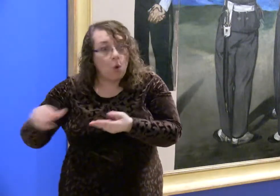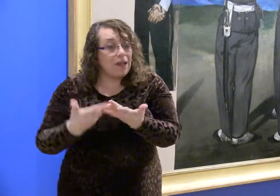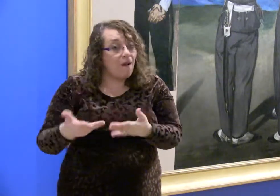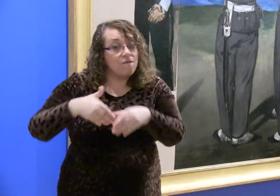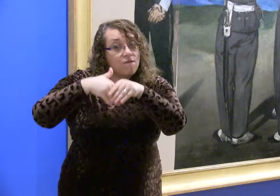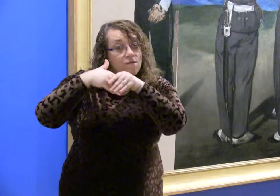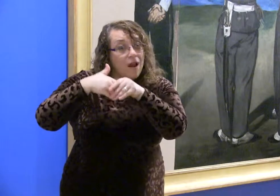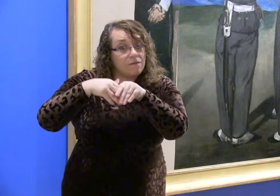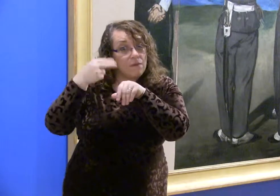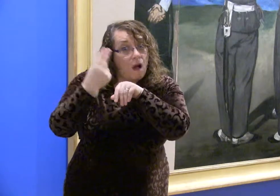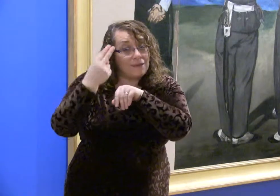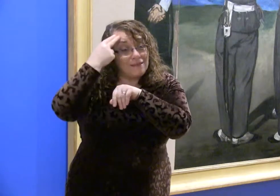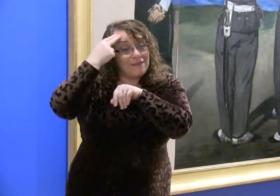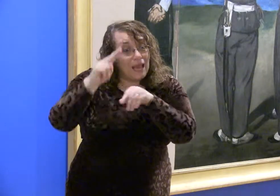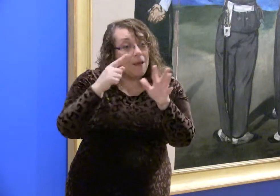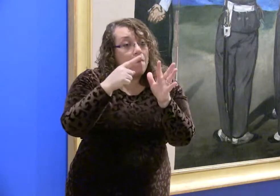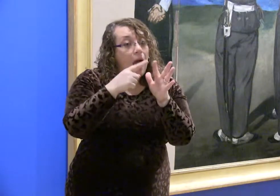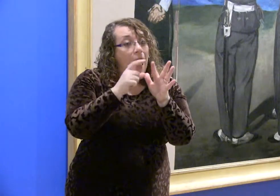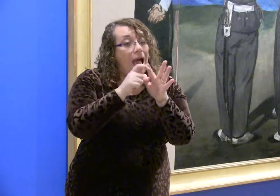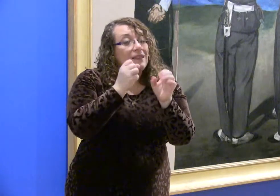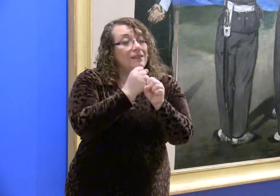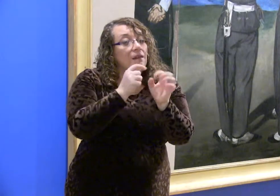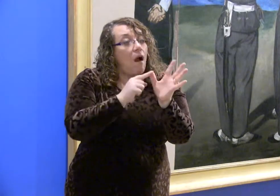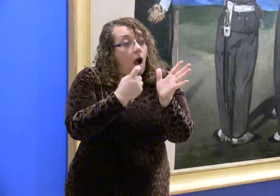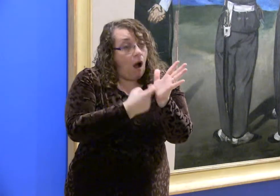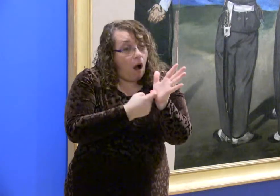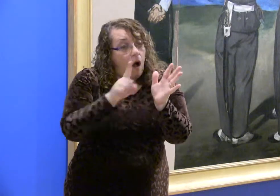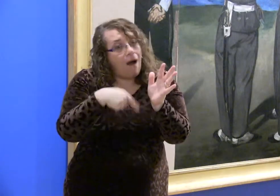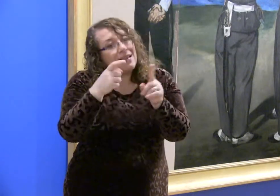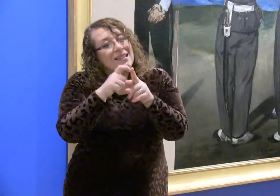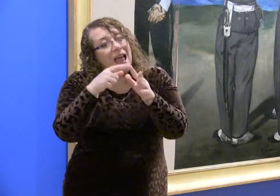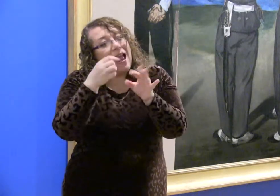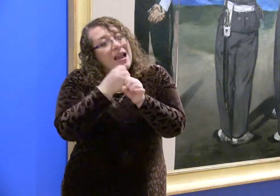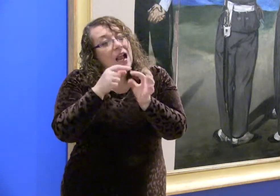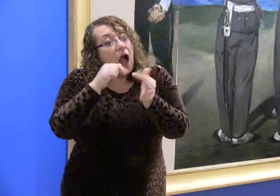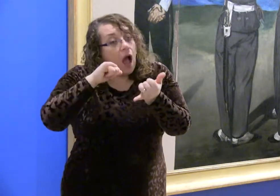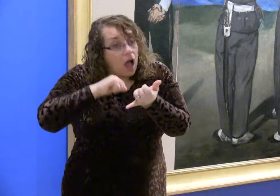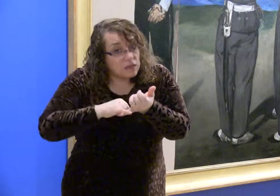but also a great admirer of his work, was appalled that so important a painting had been dispersed.